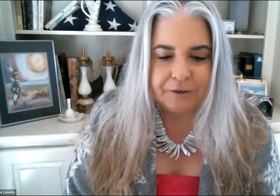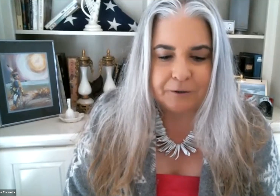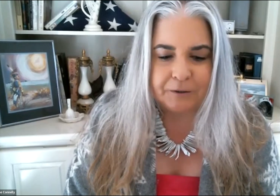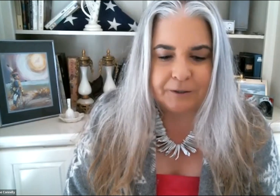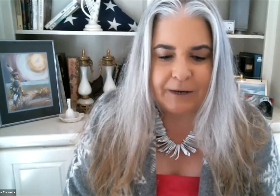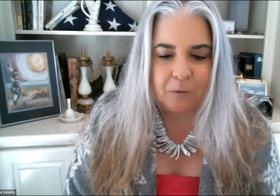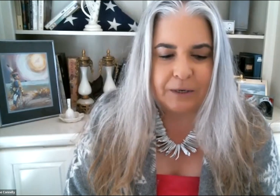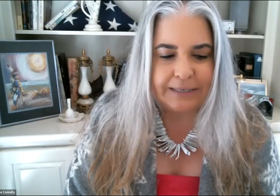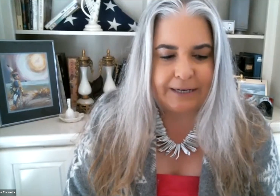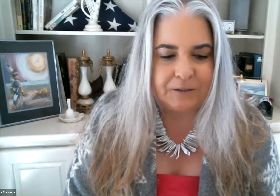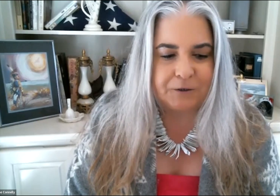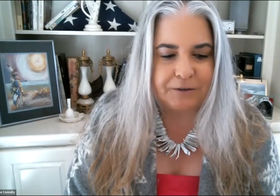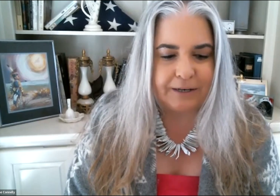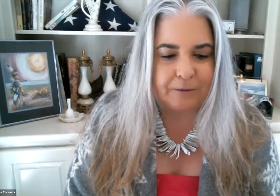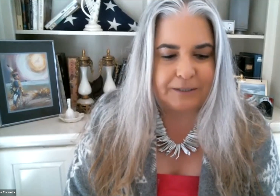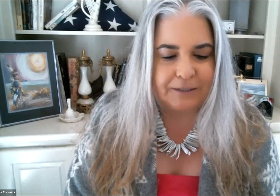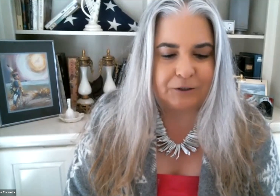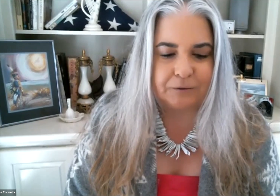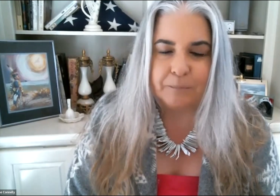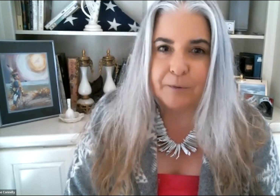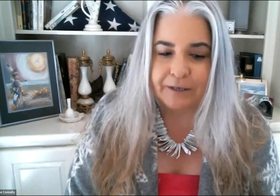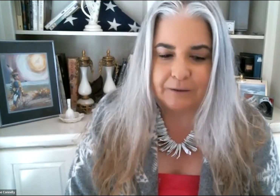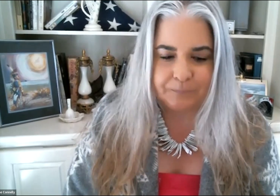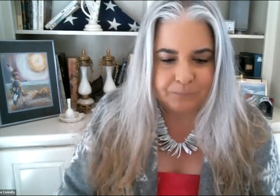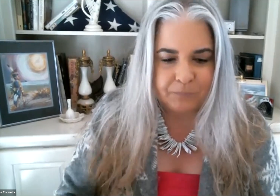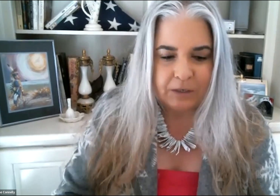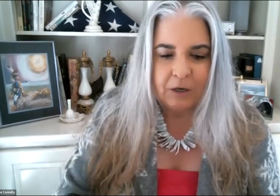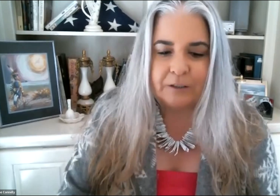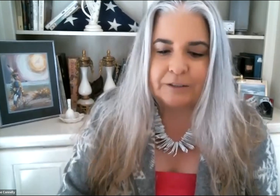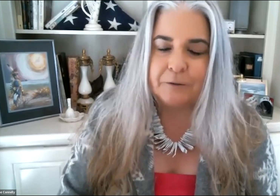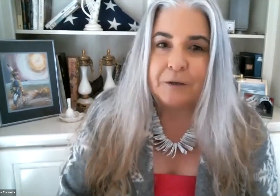Memorial here. you'll learn about what it takes to create a presidential memorial.